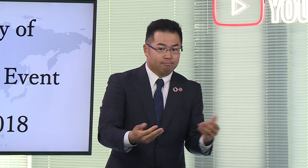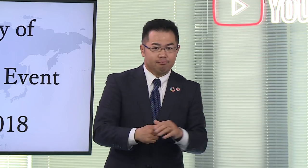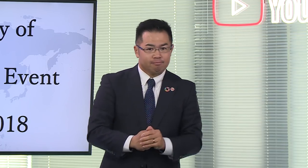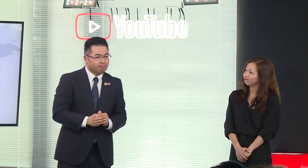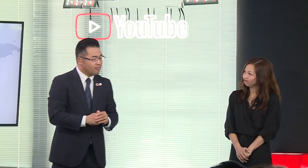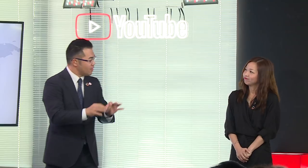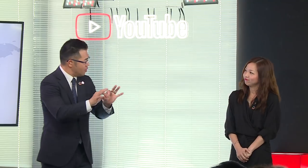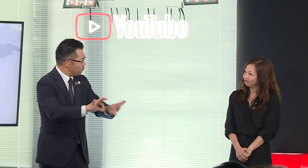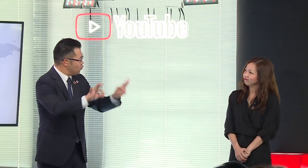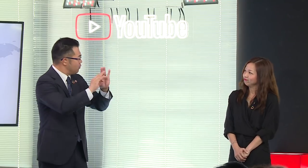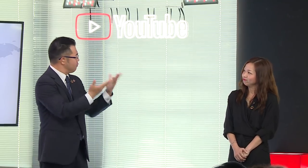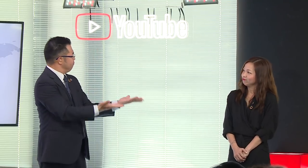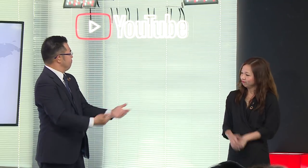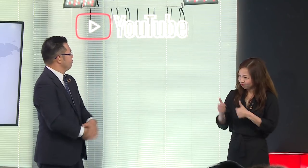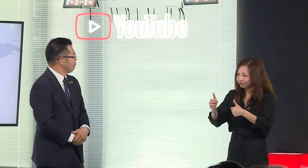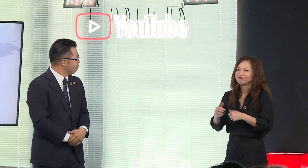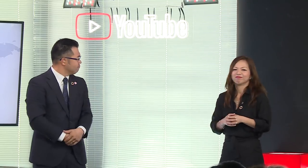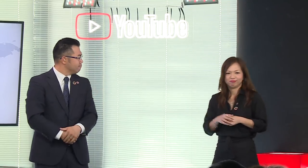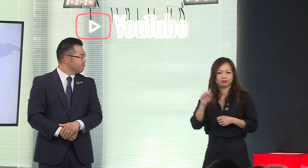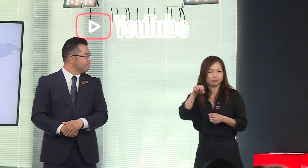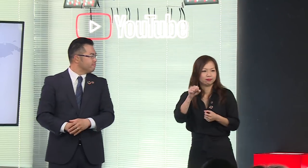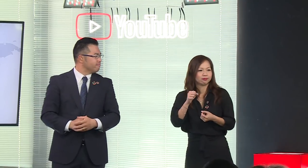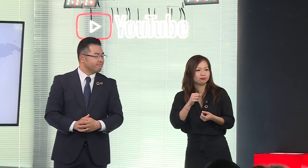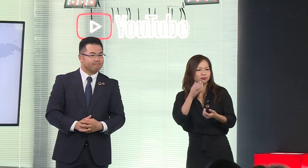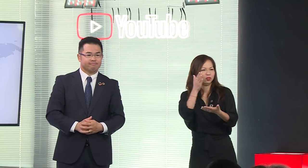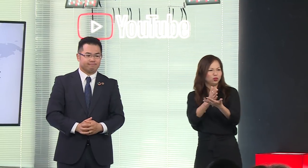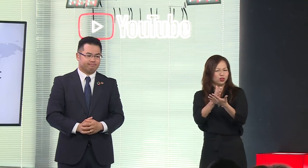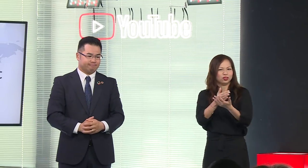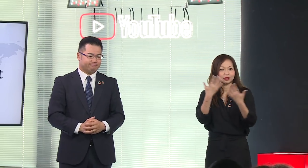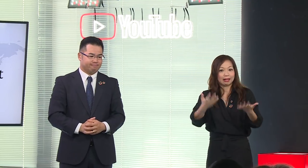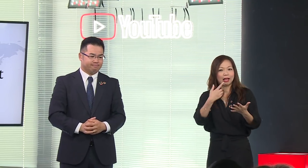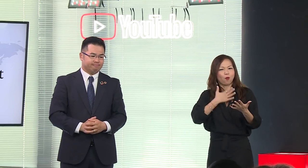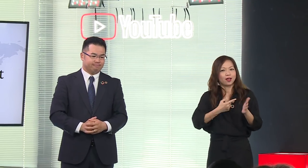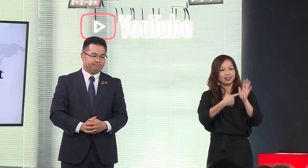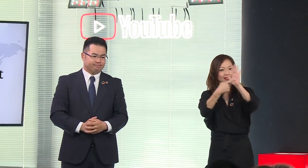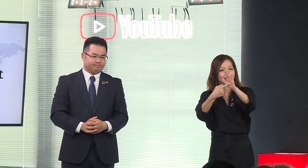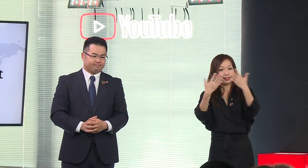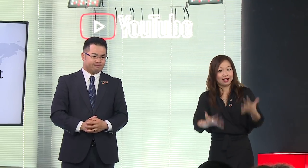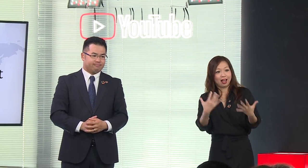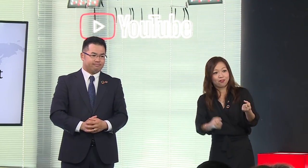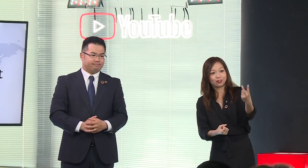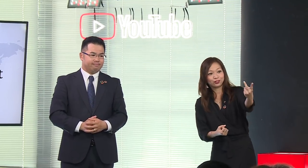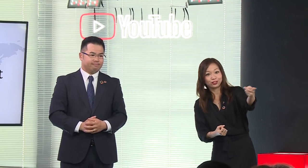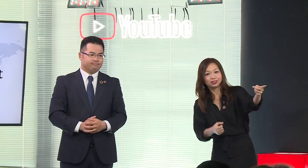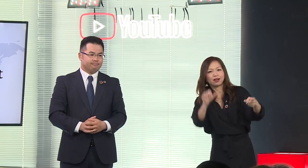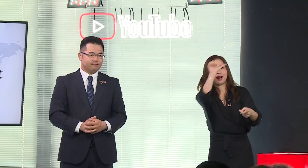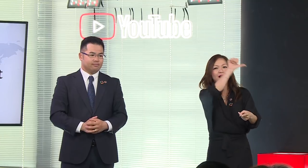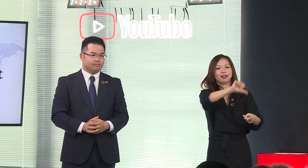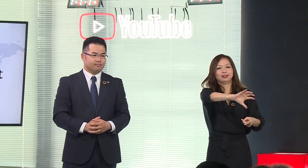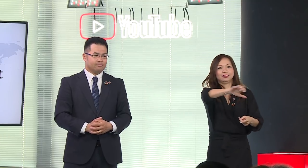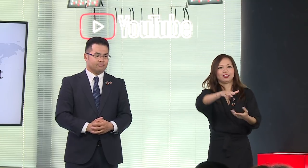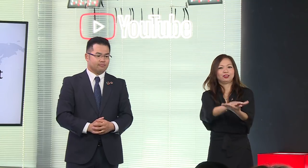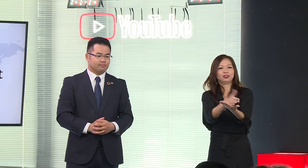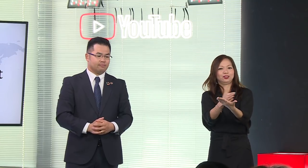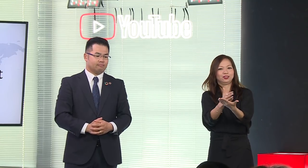need to work on developing our interpreters and hopefully they could be at par in terms of the hearing people. So we need to